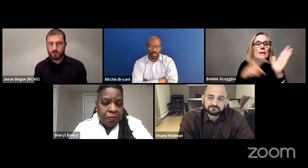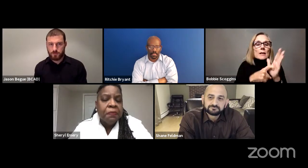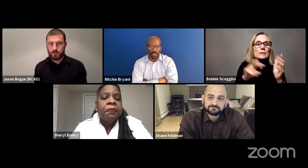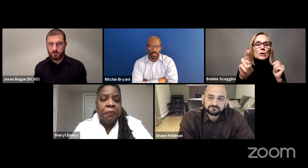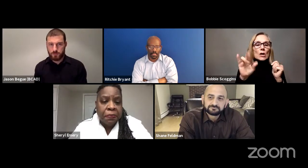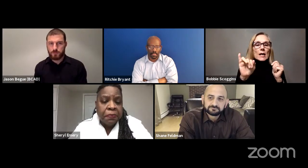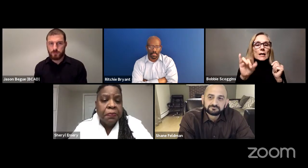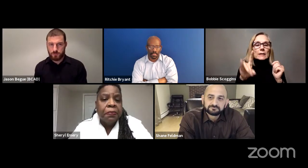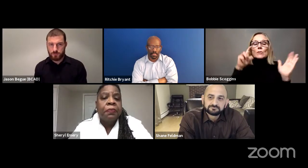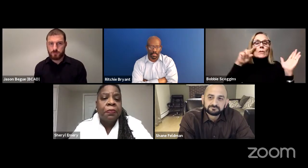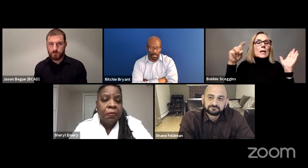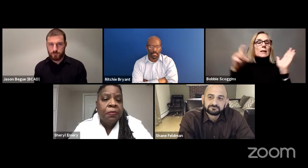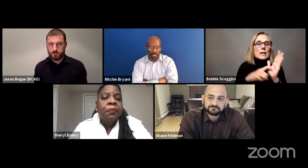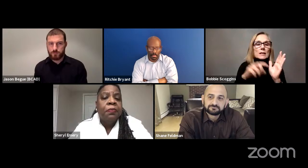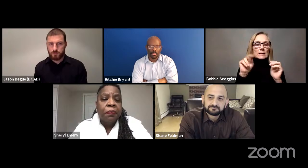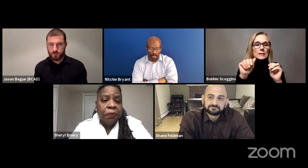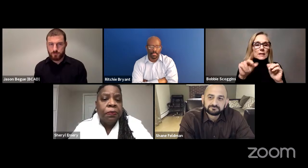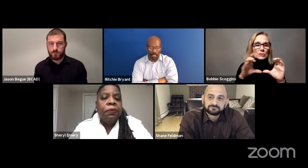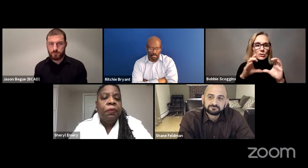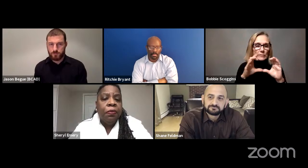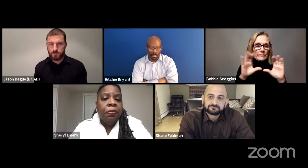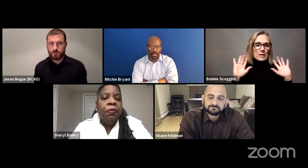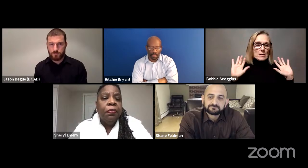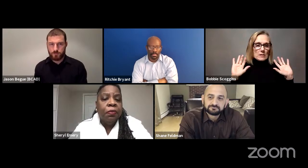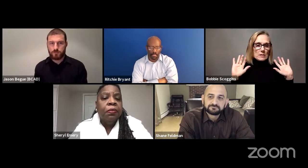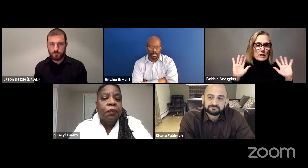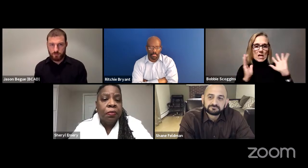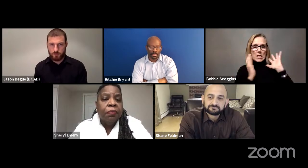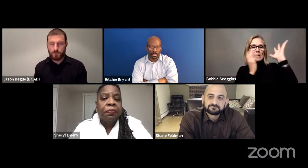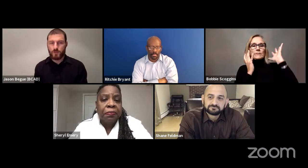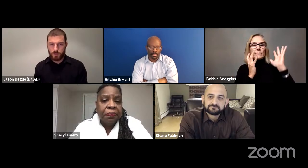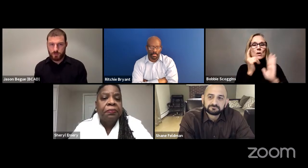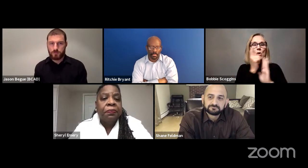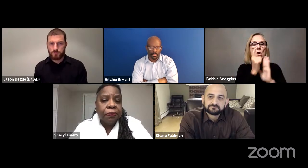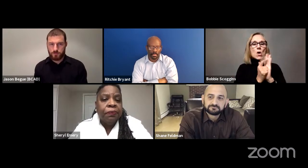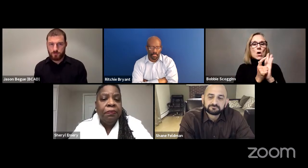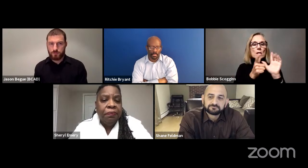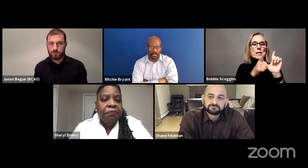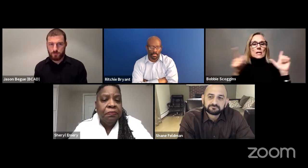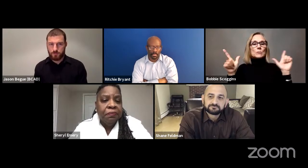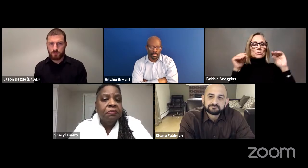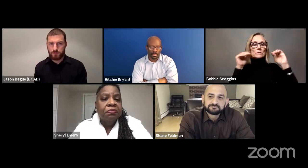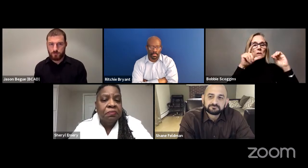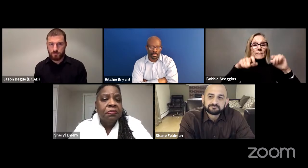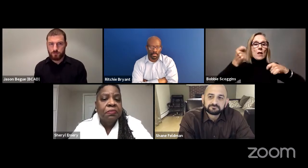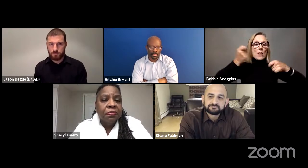like the EIPA, things like RID certification, things like NAD certification.. So the language